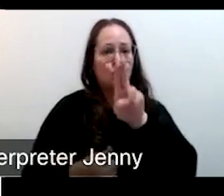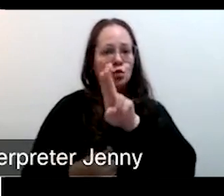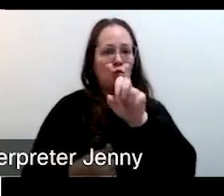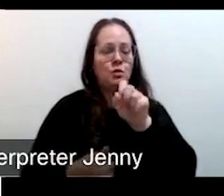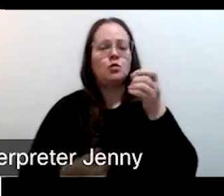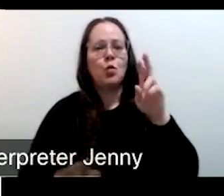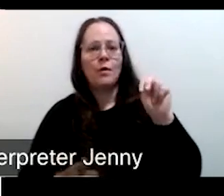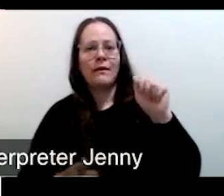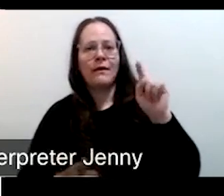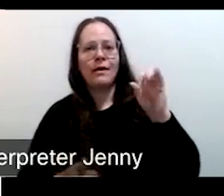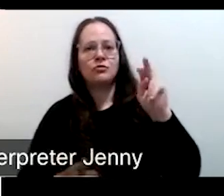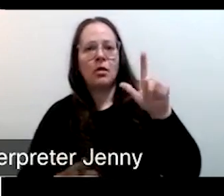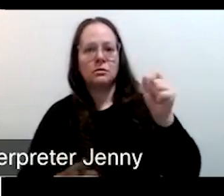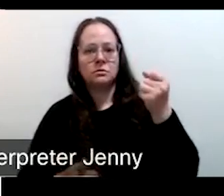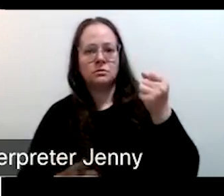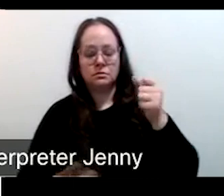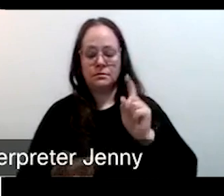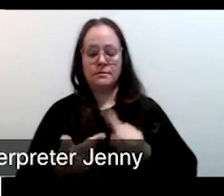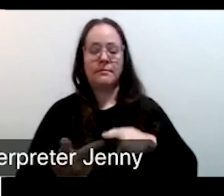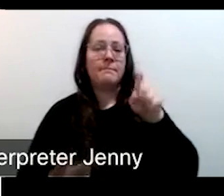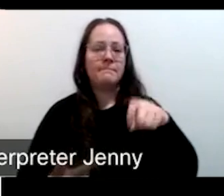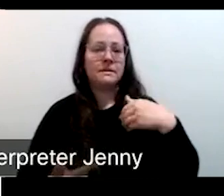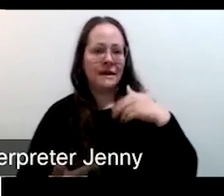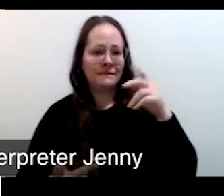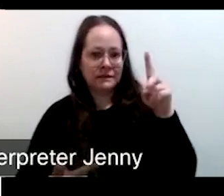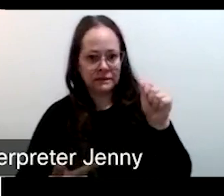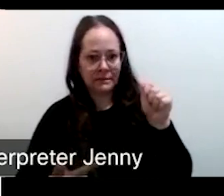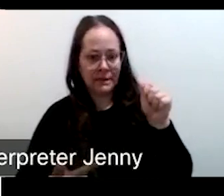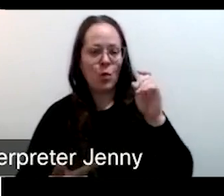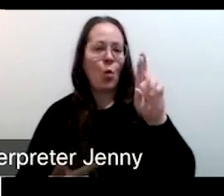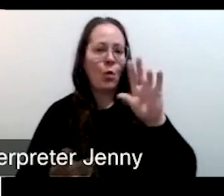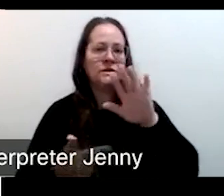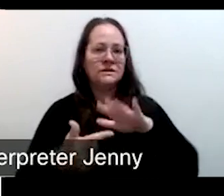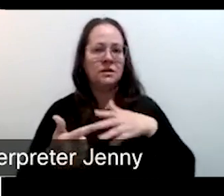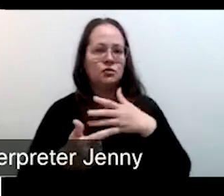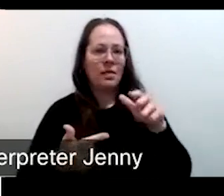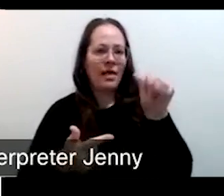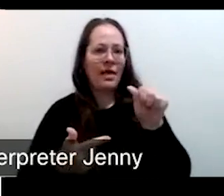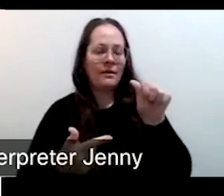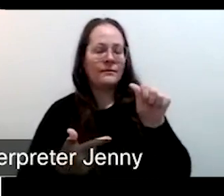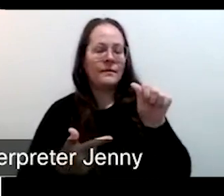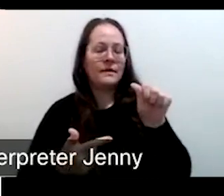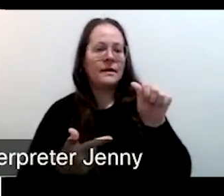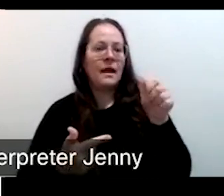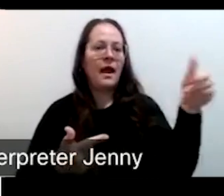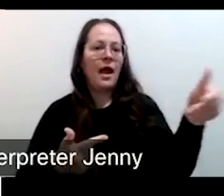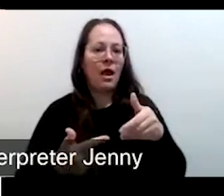They must have a disability and be eligible for the Schedule A hiring authority, which will be explained in another video.